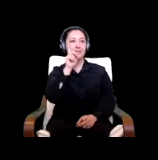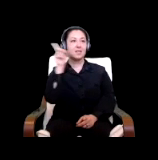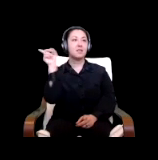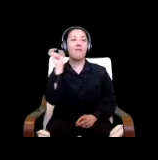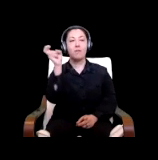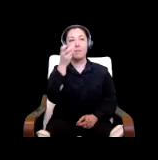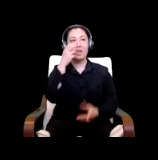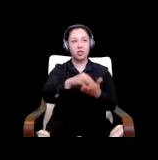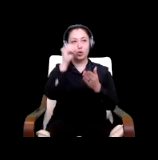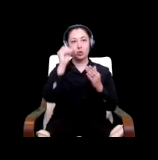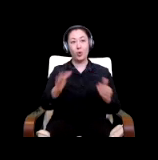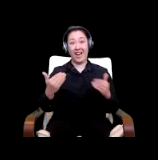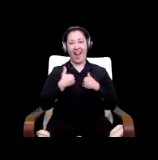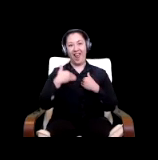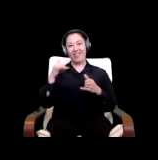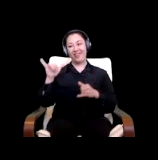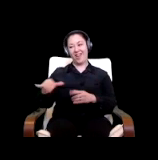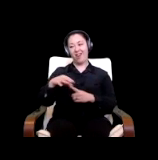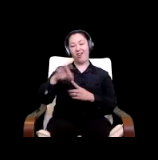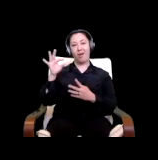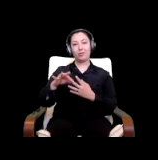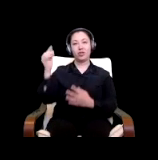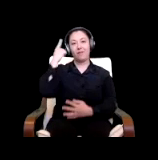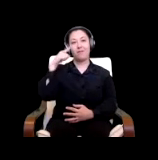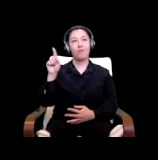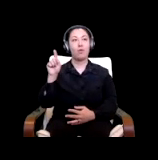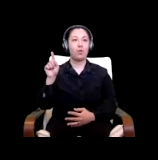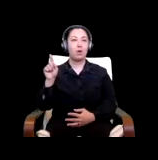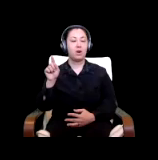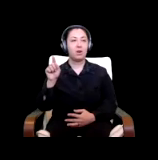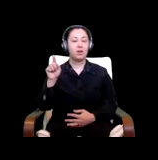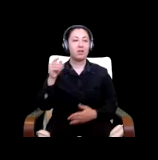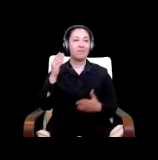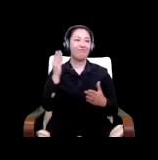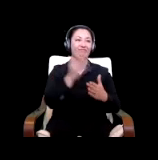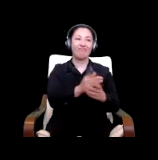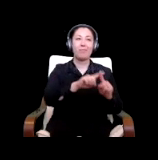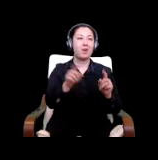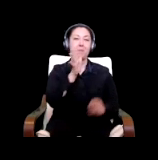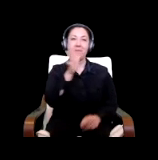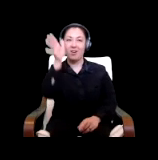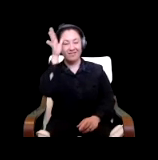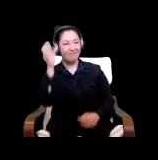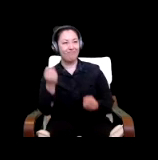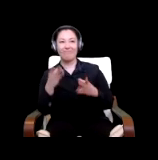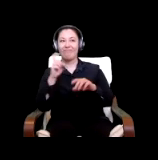to fight really hard to get an intervenor for the child.